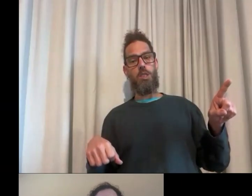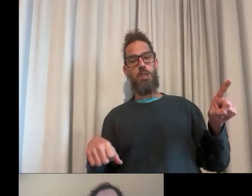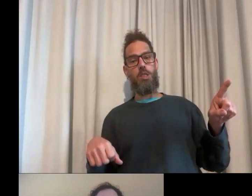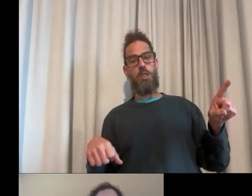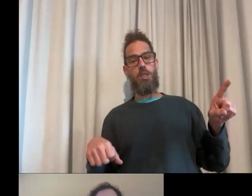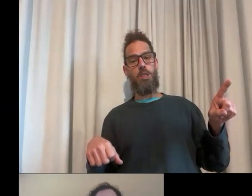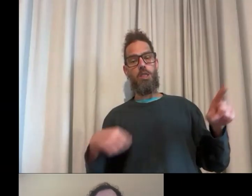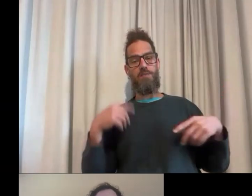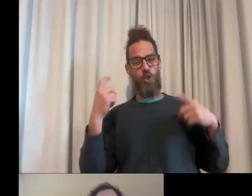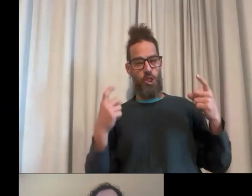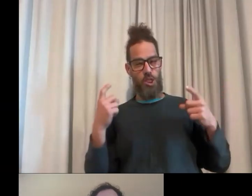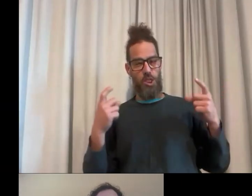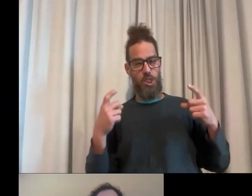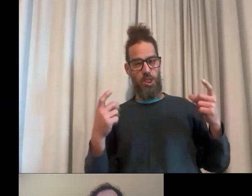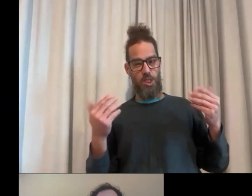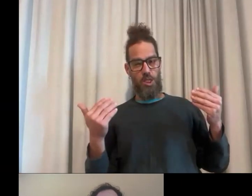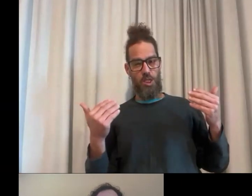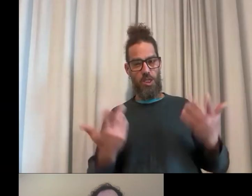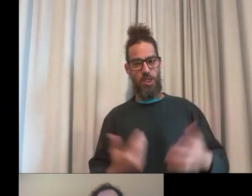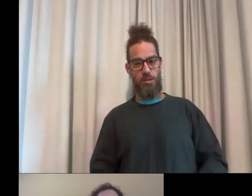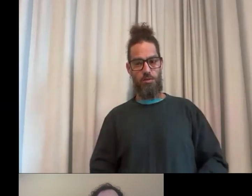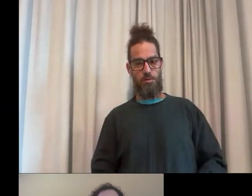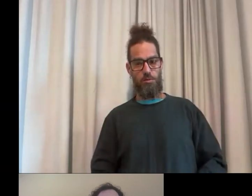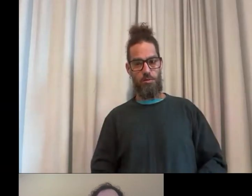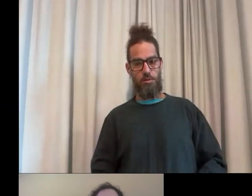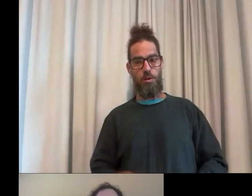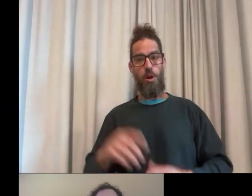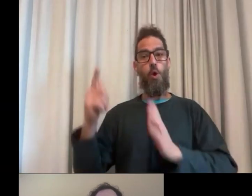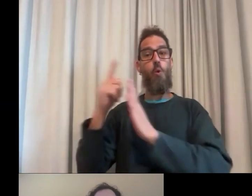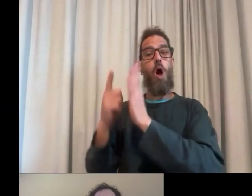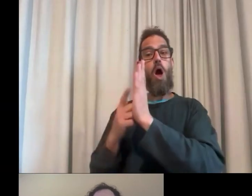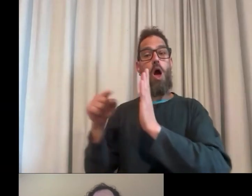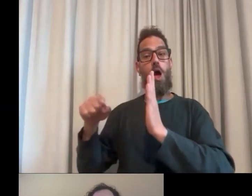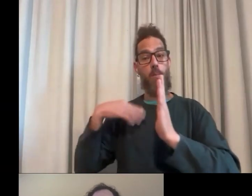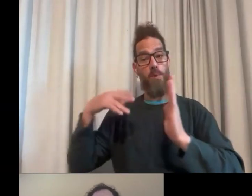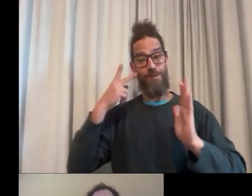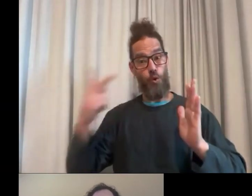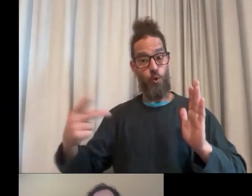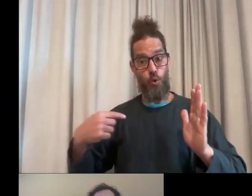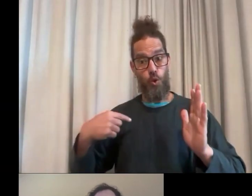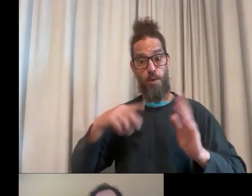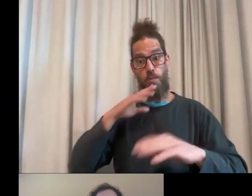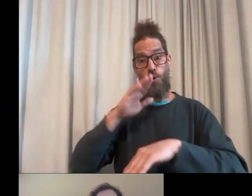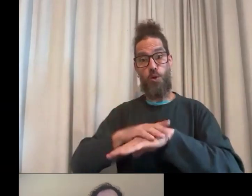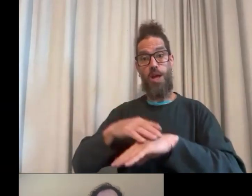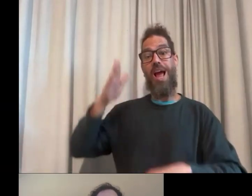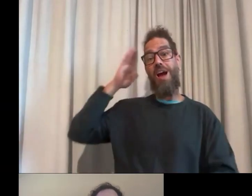And we've never seen this in legislation, accessibility legislation before.